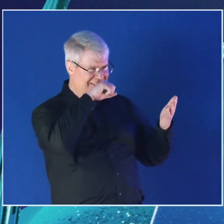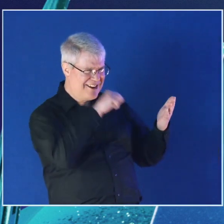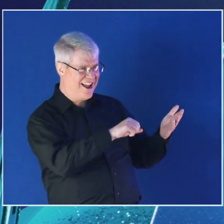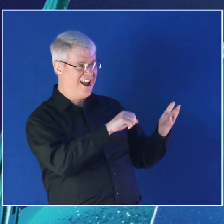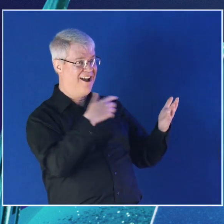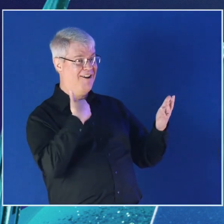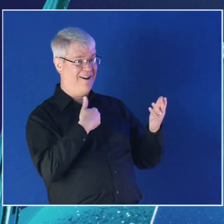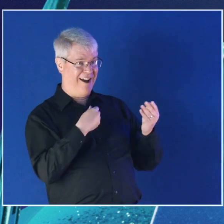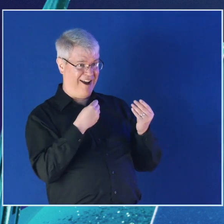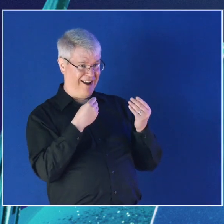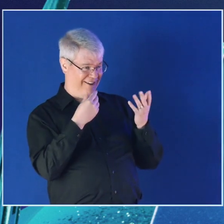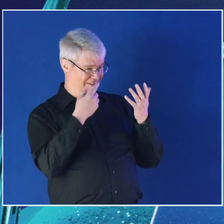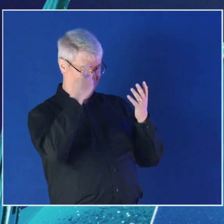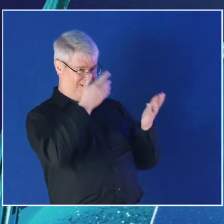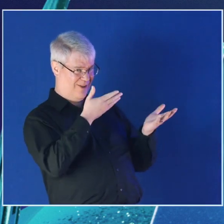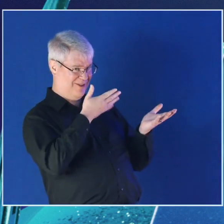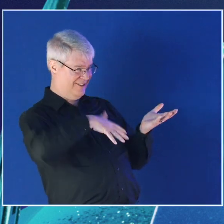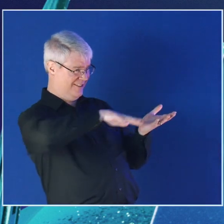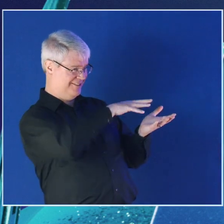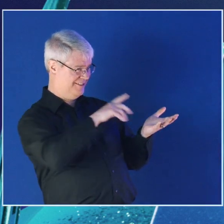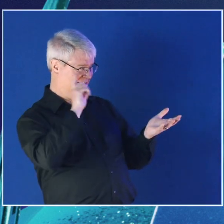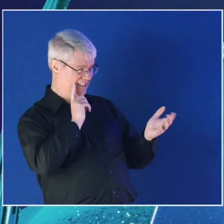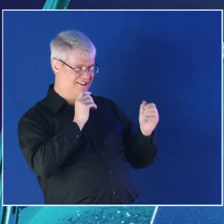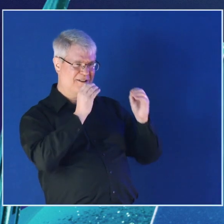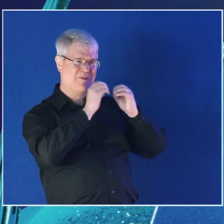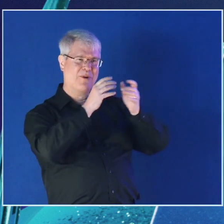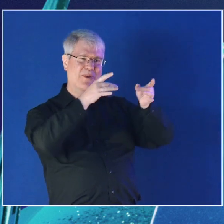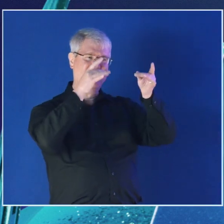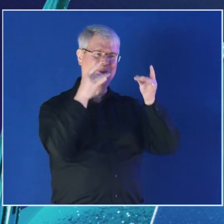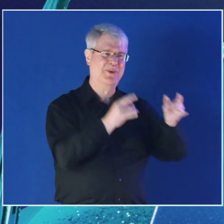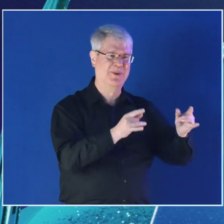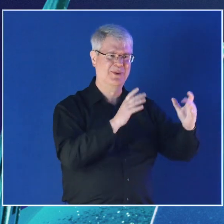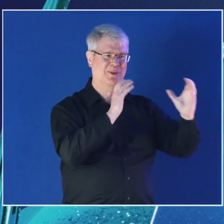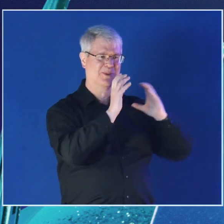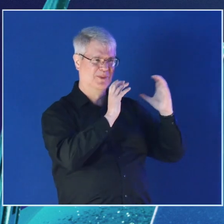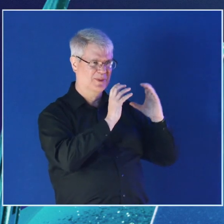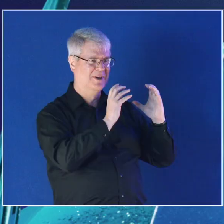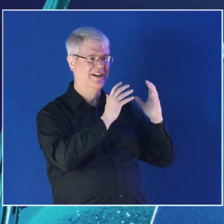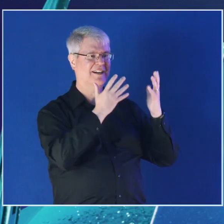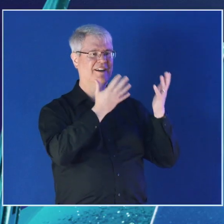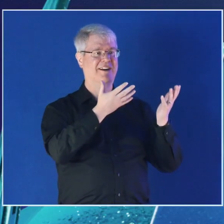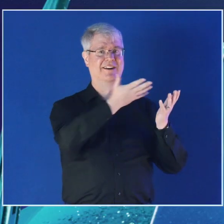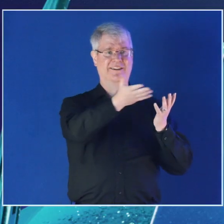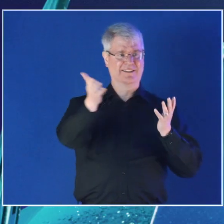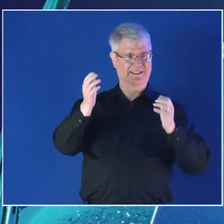who participates in that meeting, post-meeting content can review the experience.